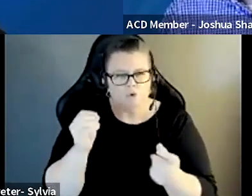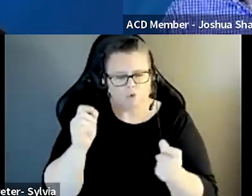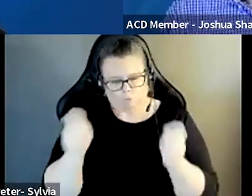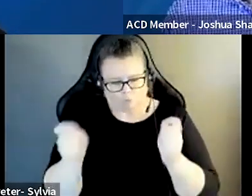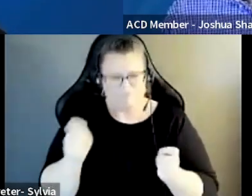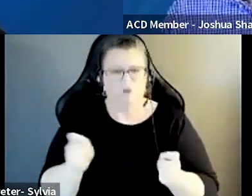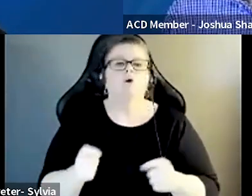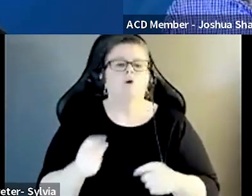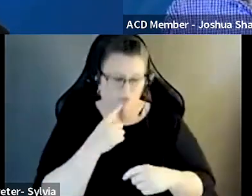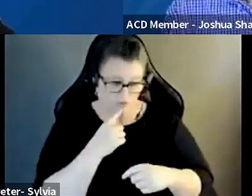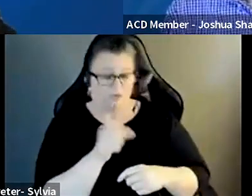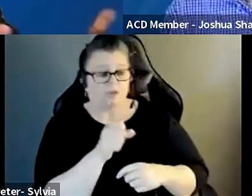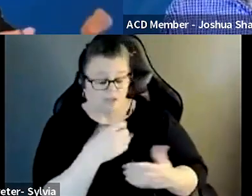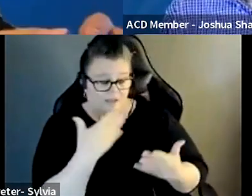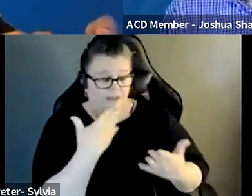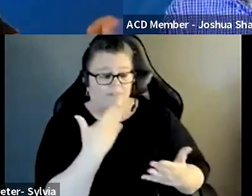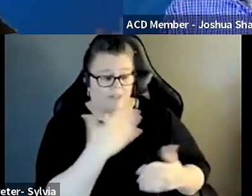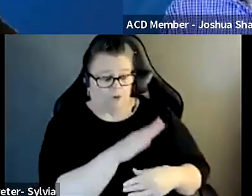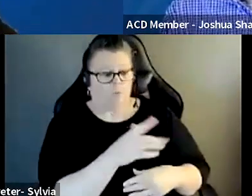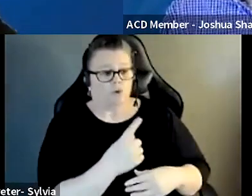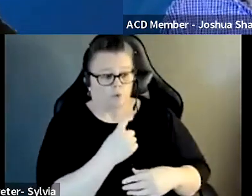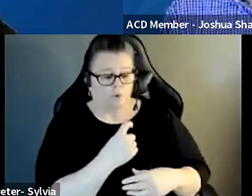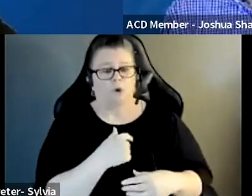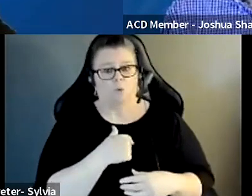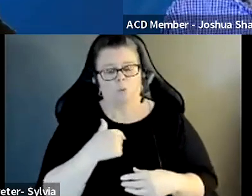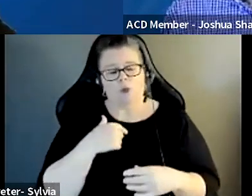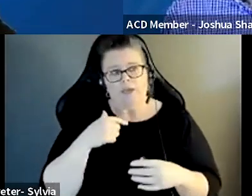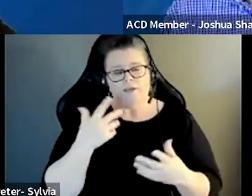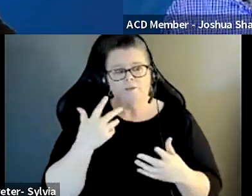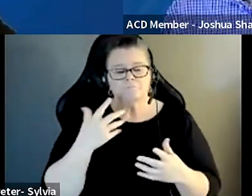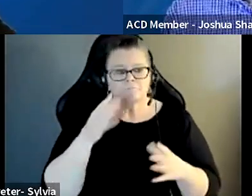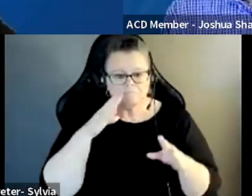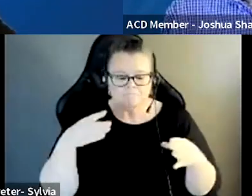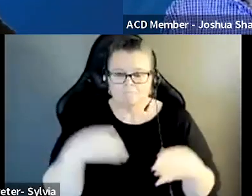So we're partaking in three really activities at the same time.